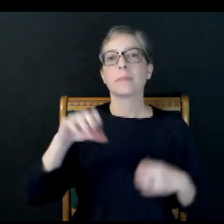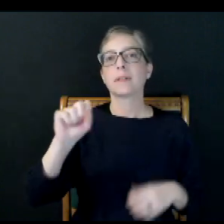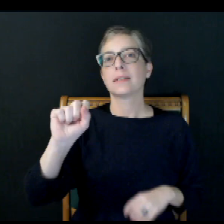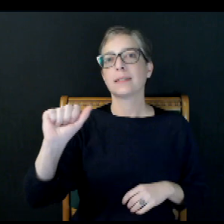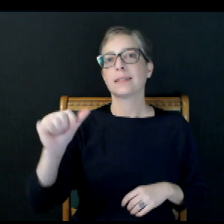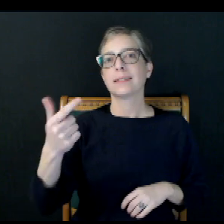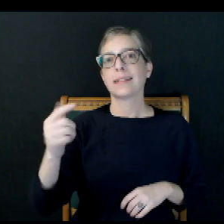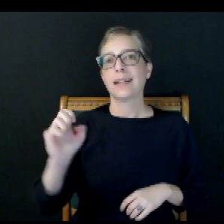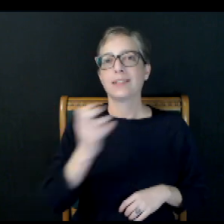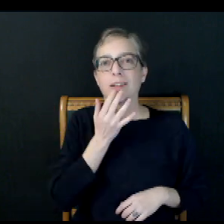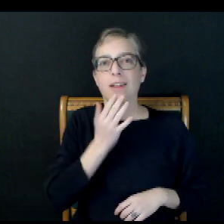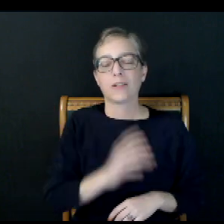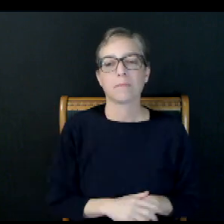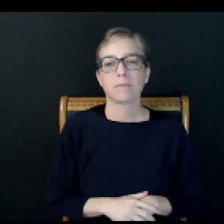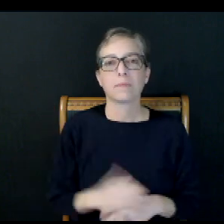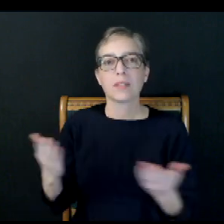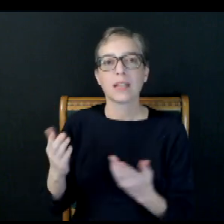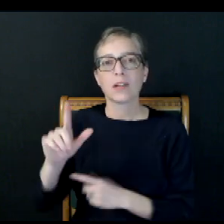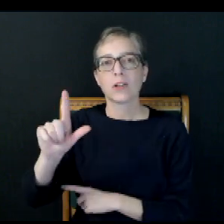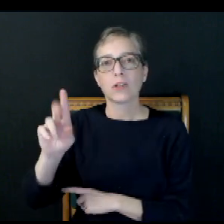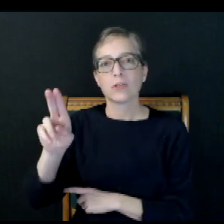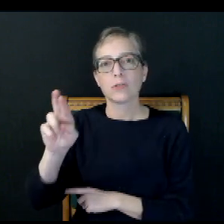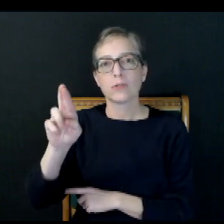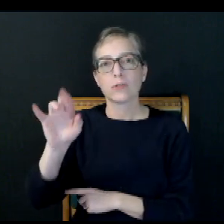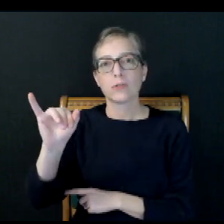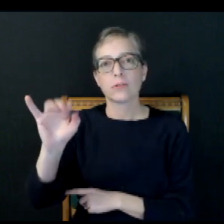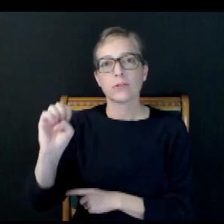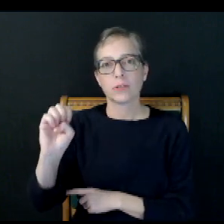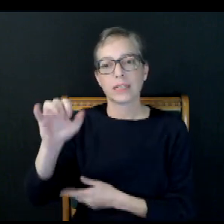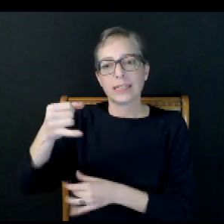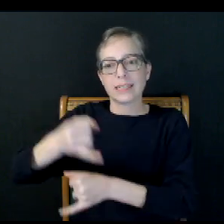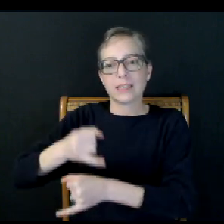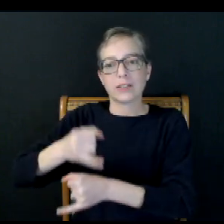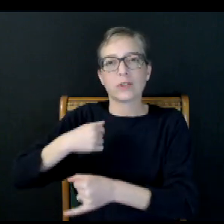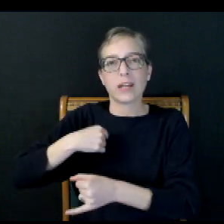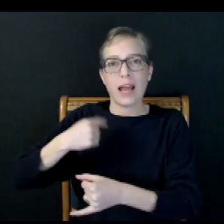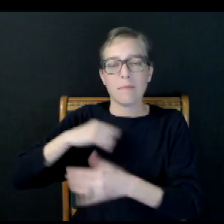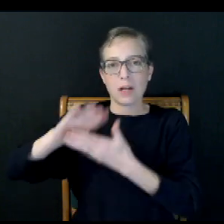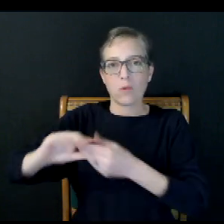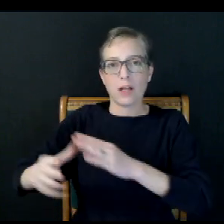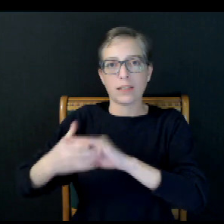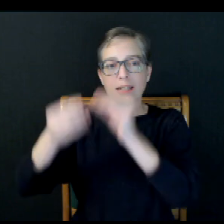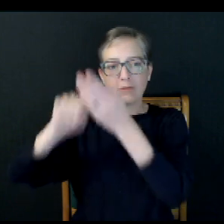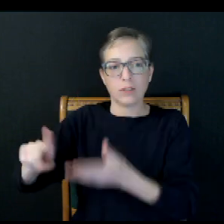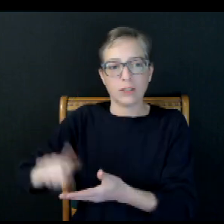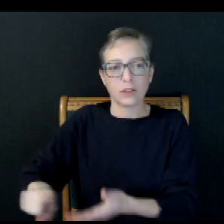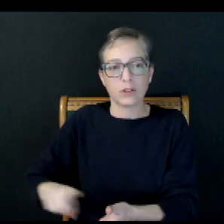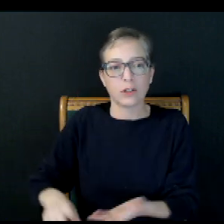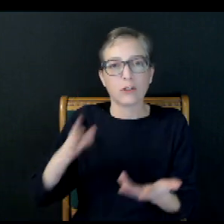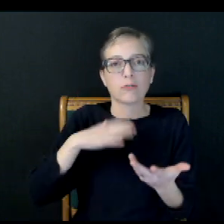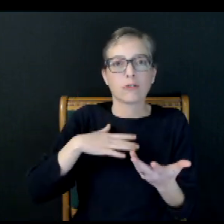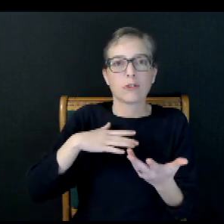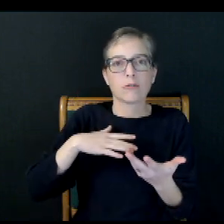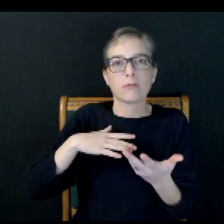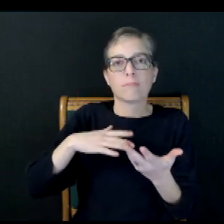I serve as a qualitative researcher exploring community living outcomes amongst persons of color receiving home and community based services,